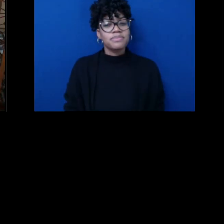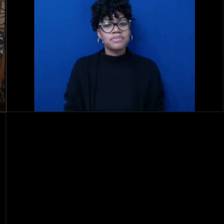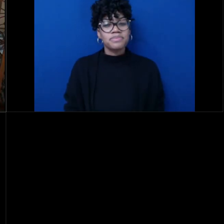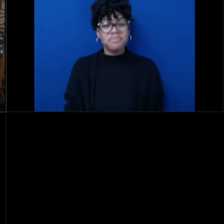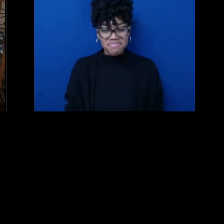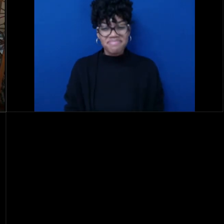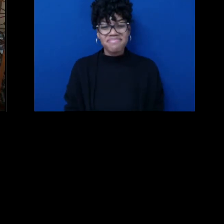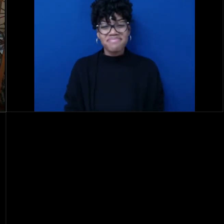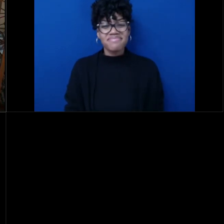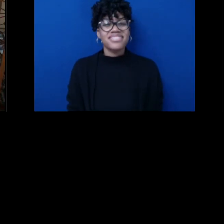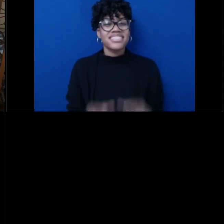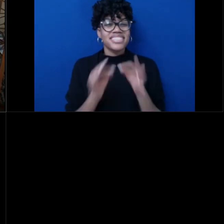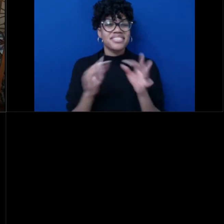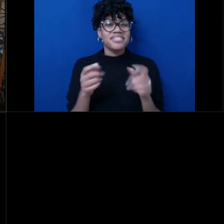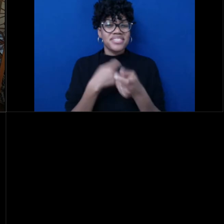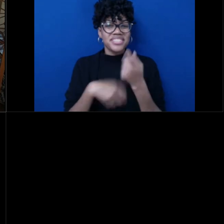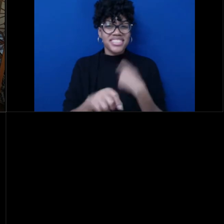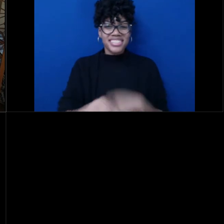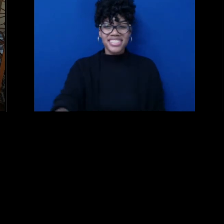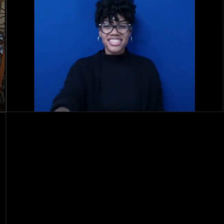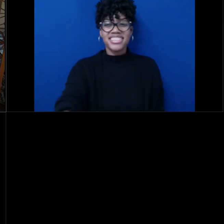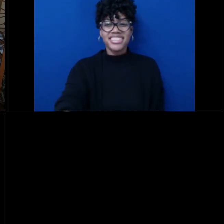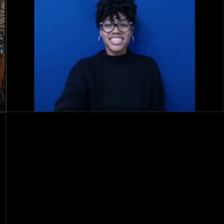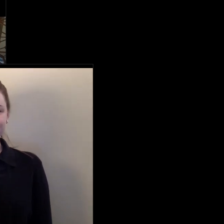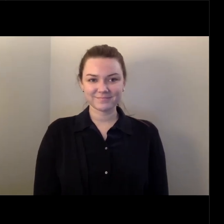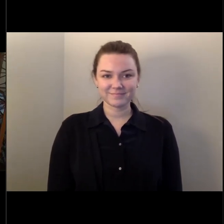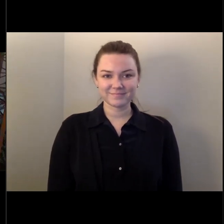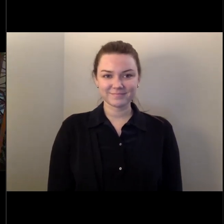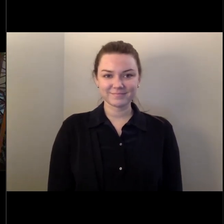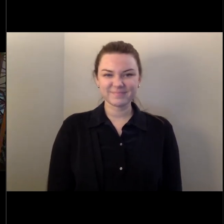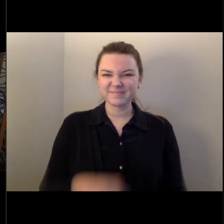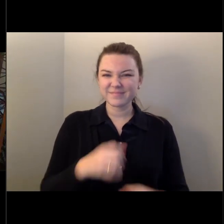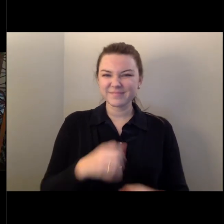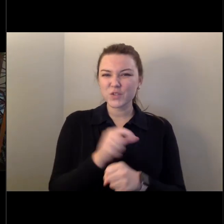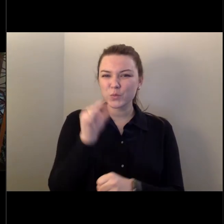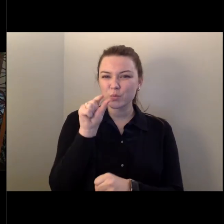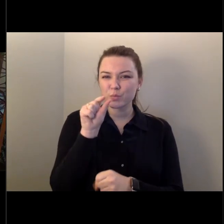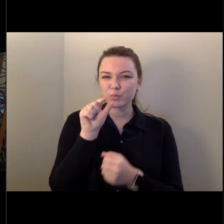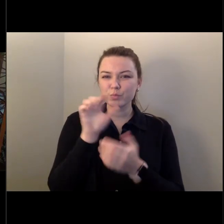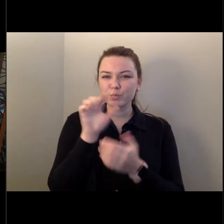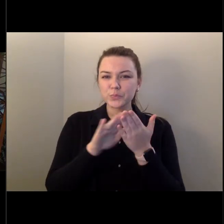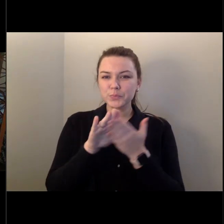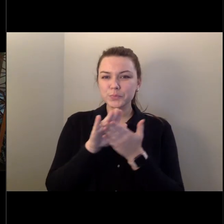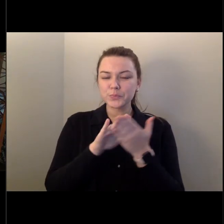So go ahead and take your little pieces and place them on your coral polyps.